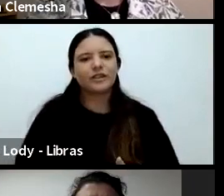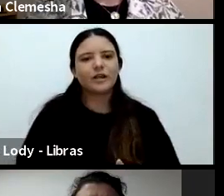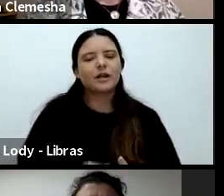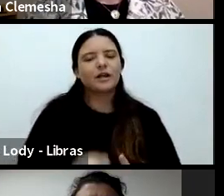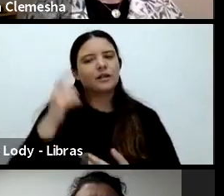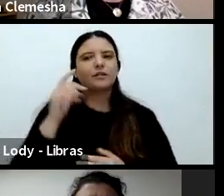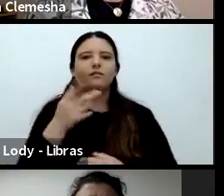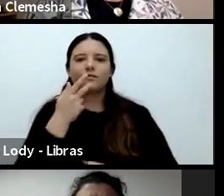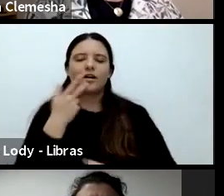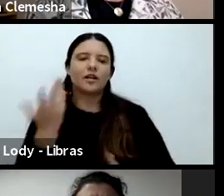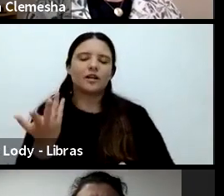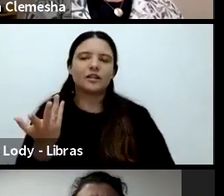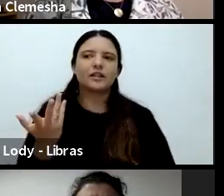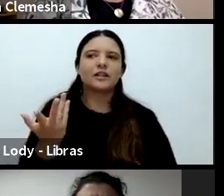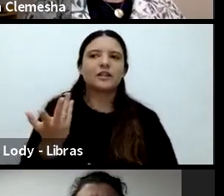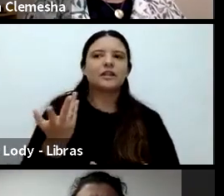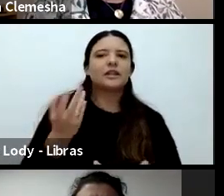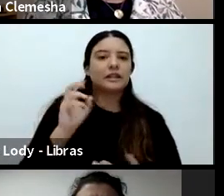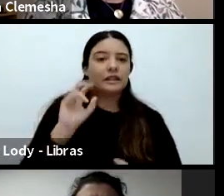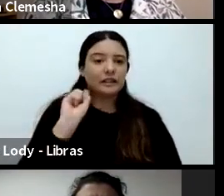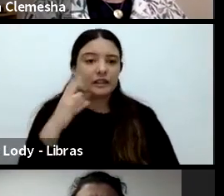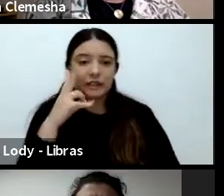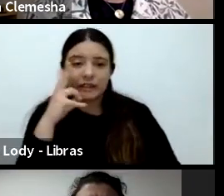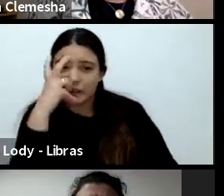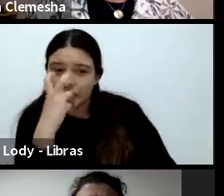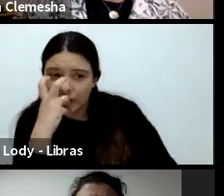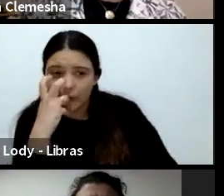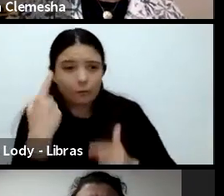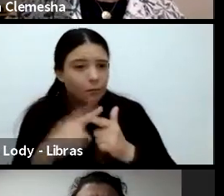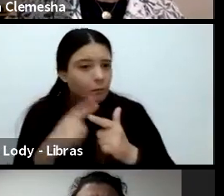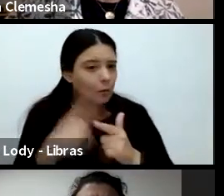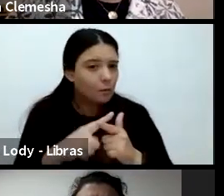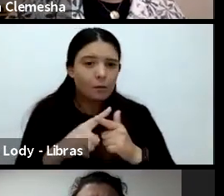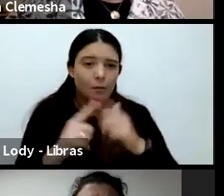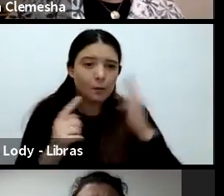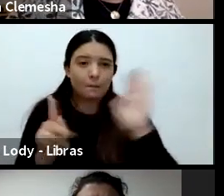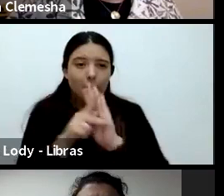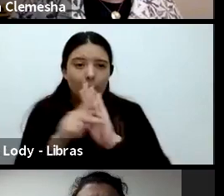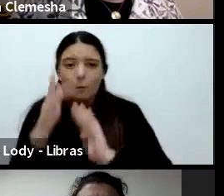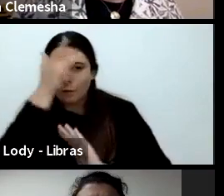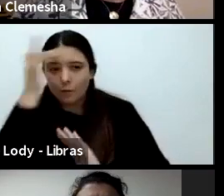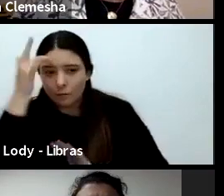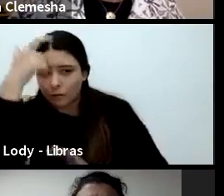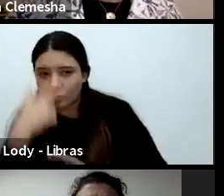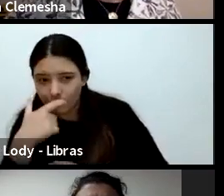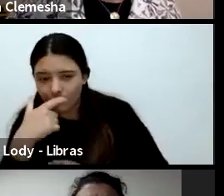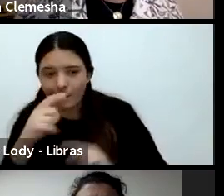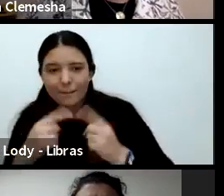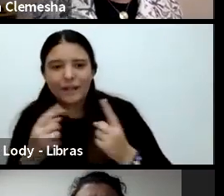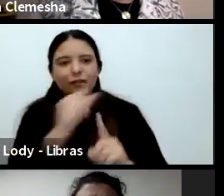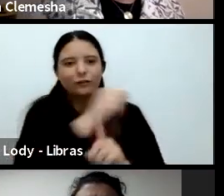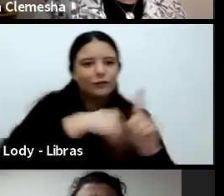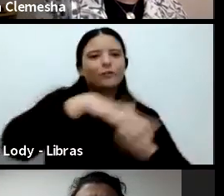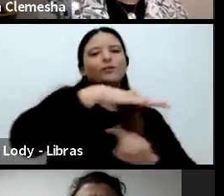this over and over. Being blind is not a Being blind is not a problem for the blind is not a problem for the blind person, it's. a social problem. The problem is how do we